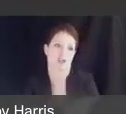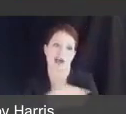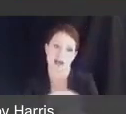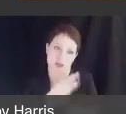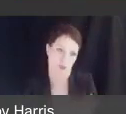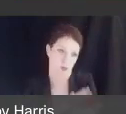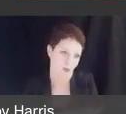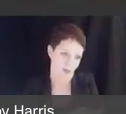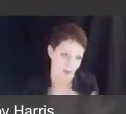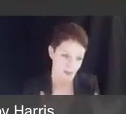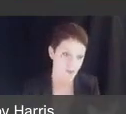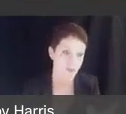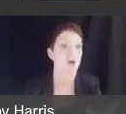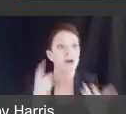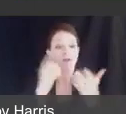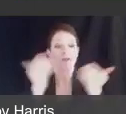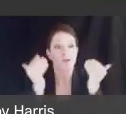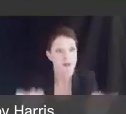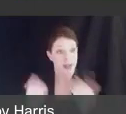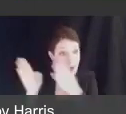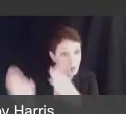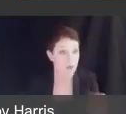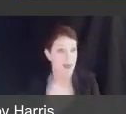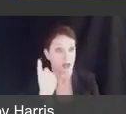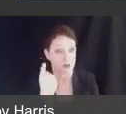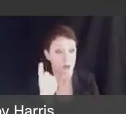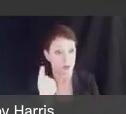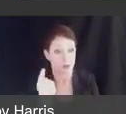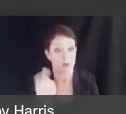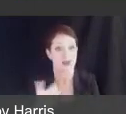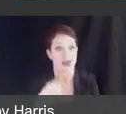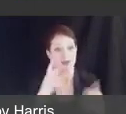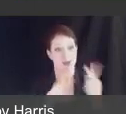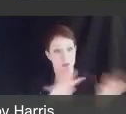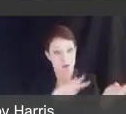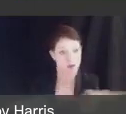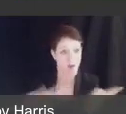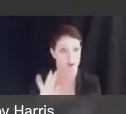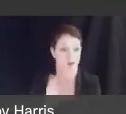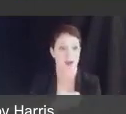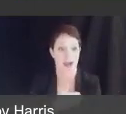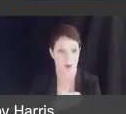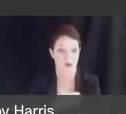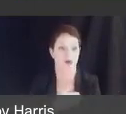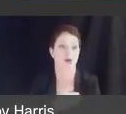So, for now, the plan is to have people come through mass vaccination sites.